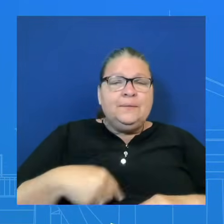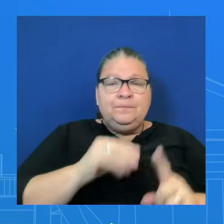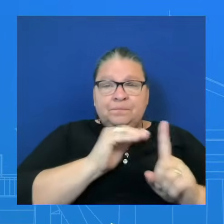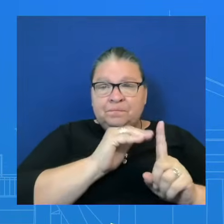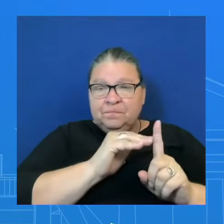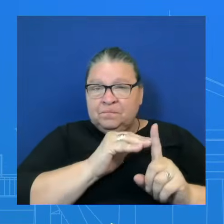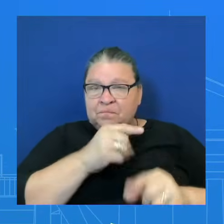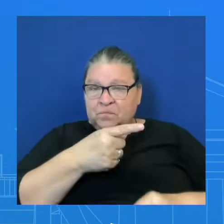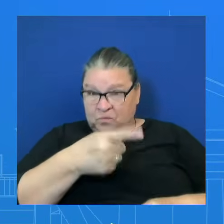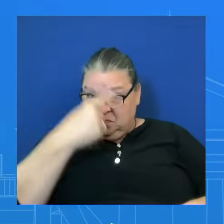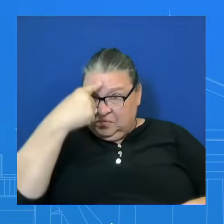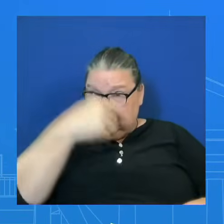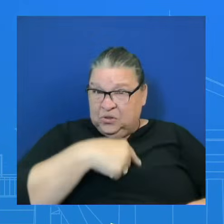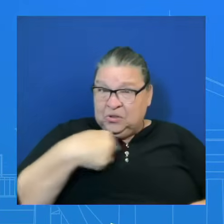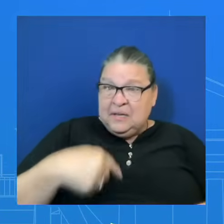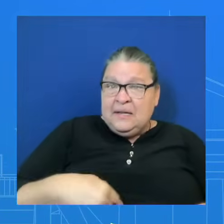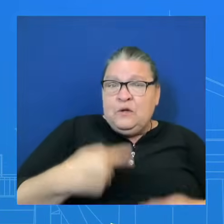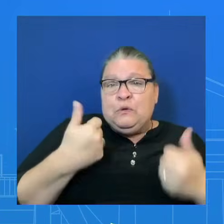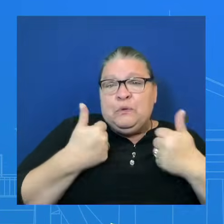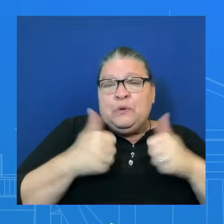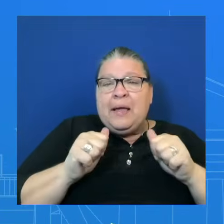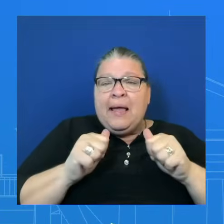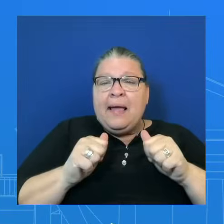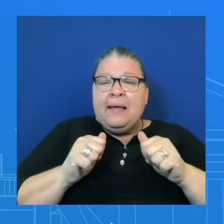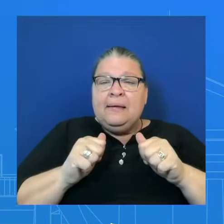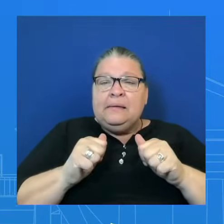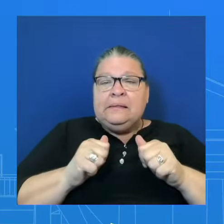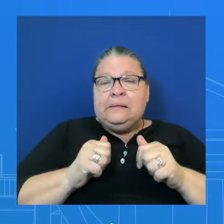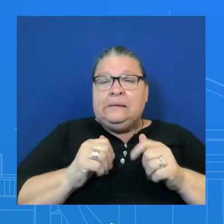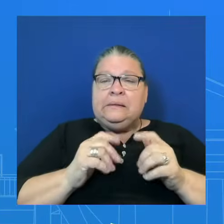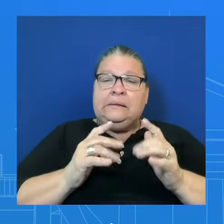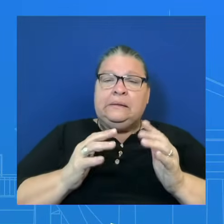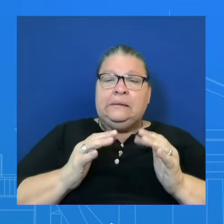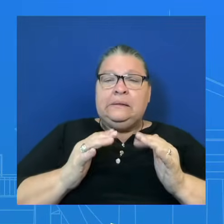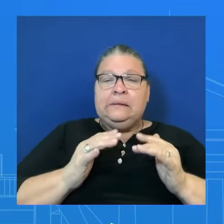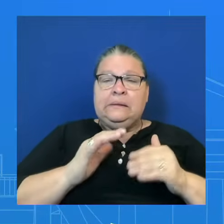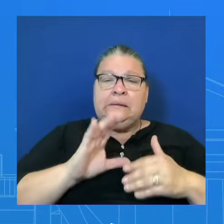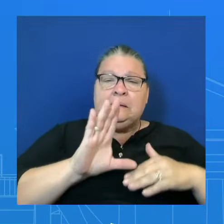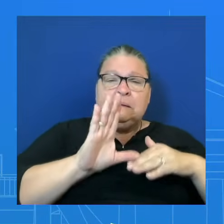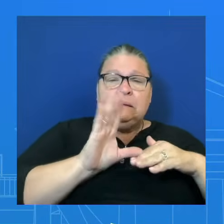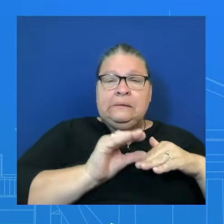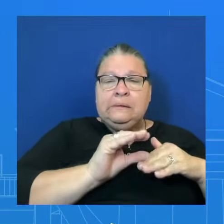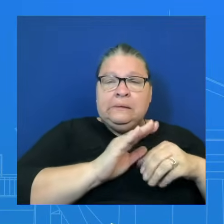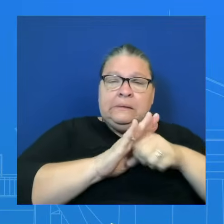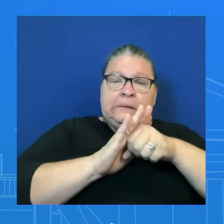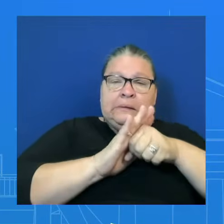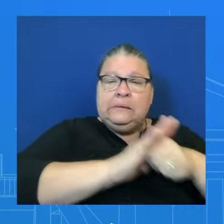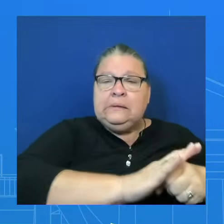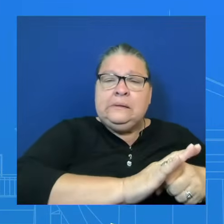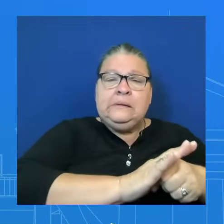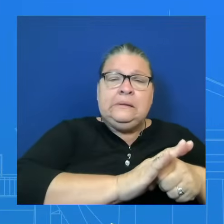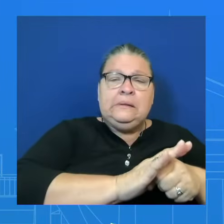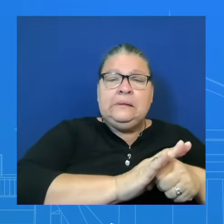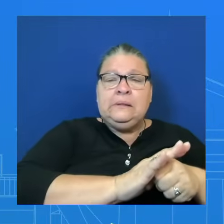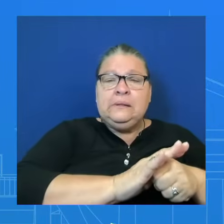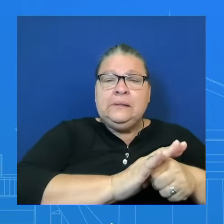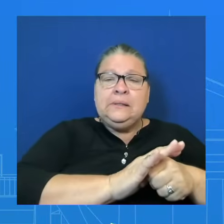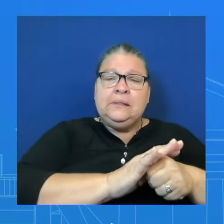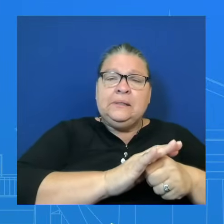other channels of communication that you are trying to keep open? Or do you see them compartmentalizing the military